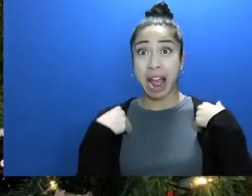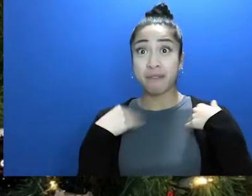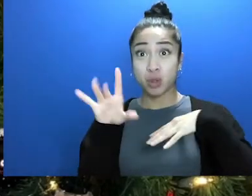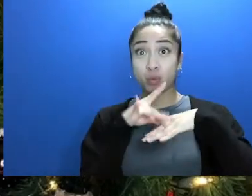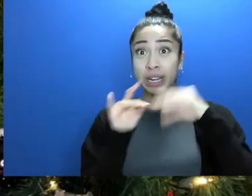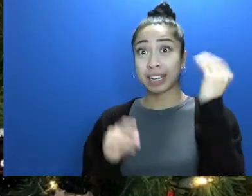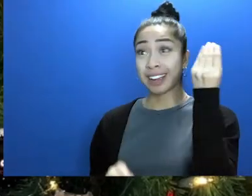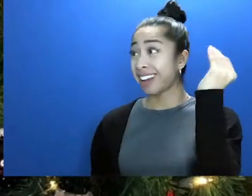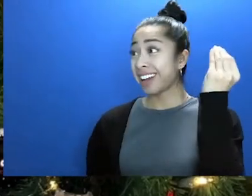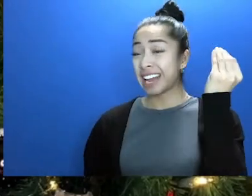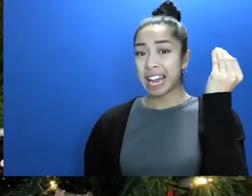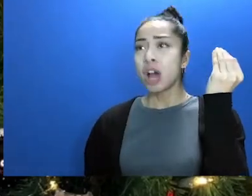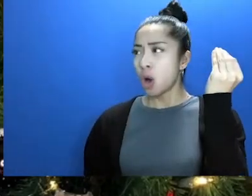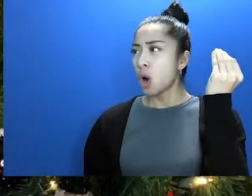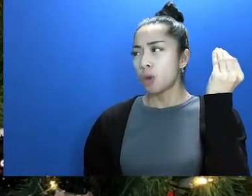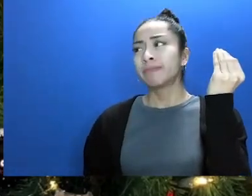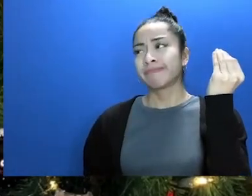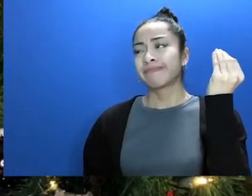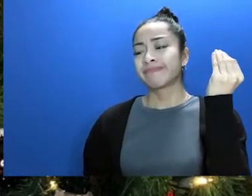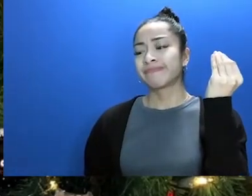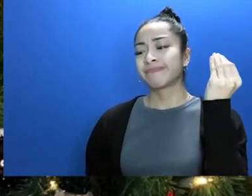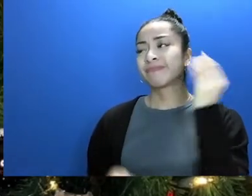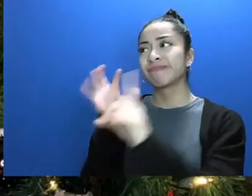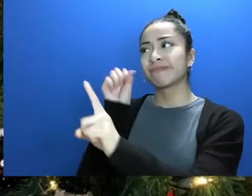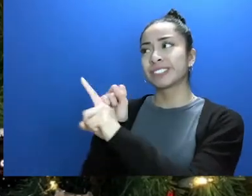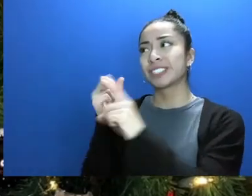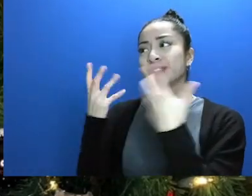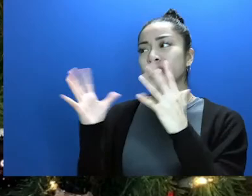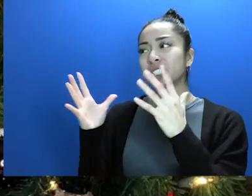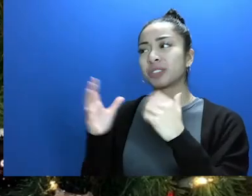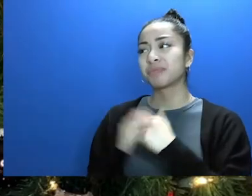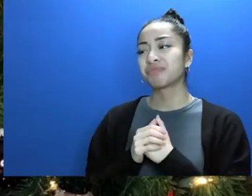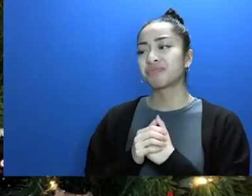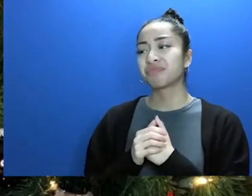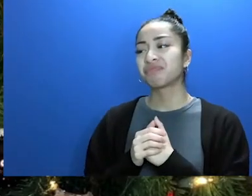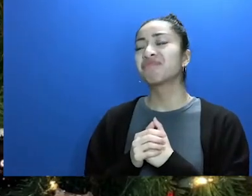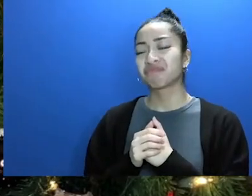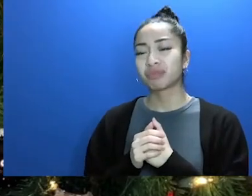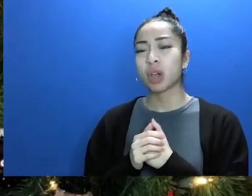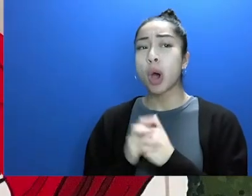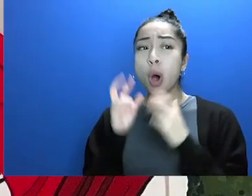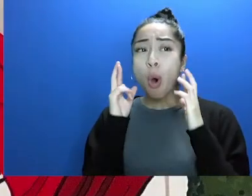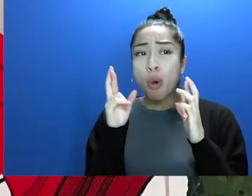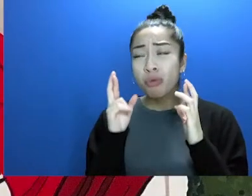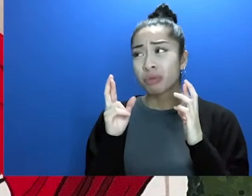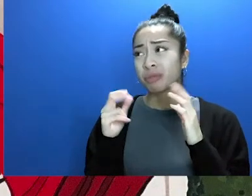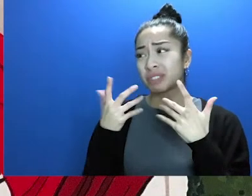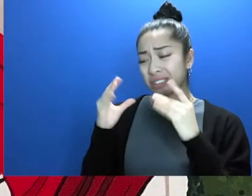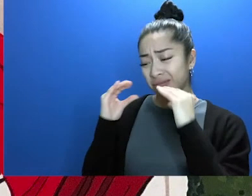to finish this little detour as they left she hoped they had planted the seed that the thief